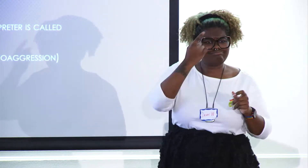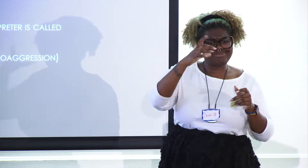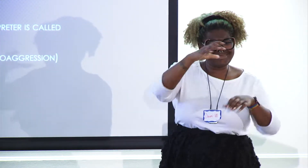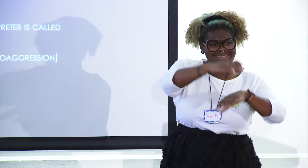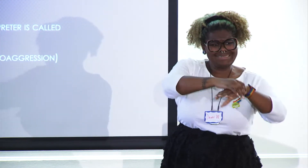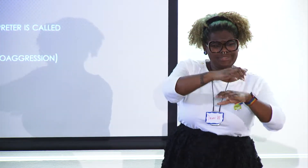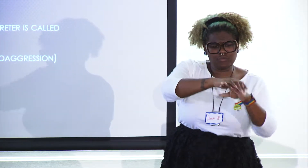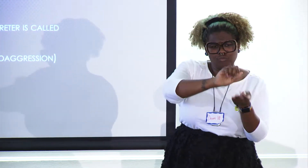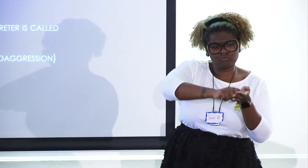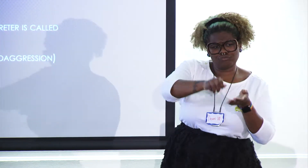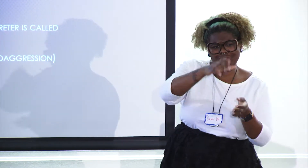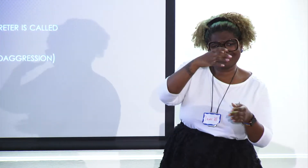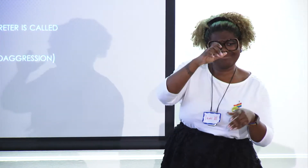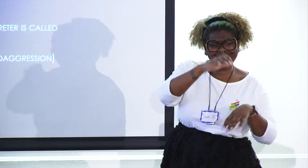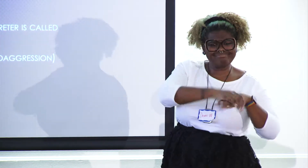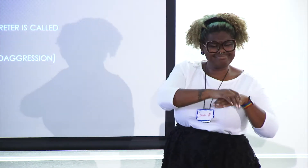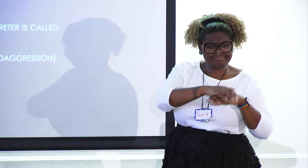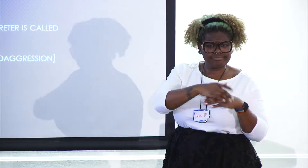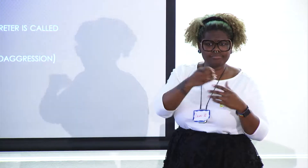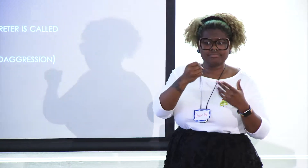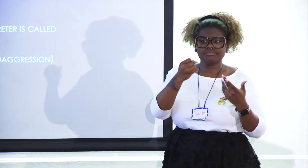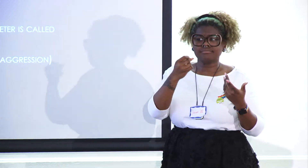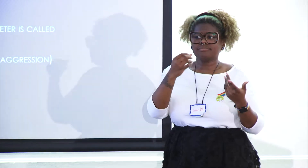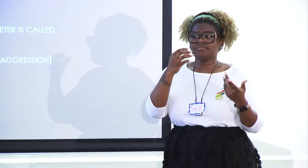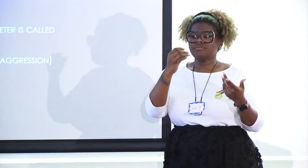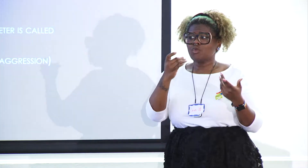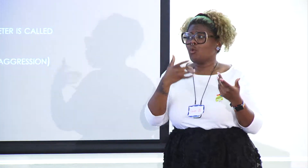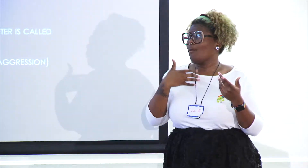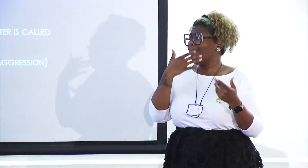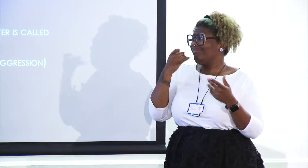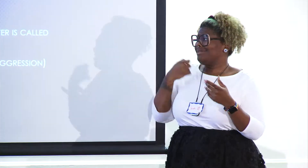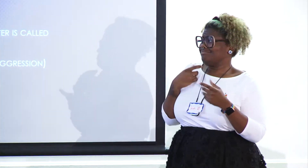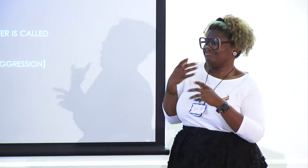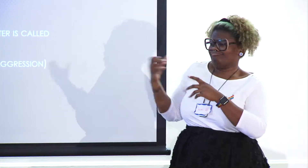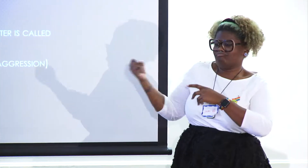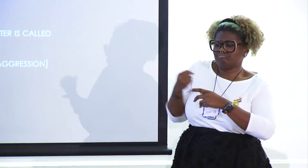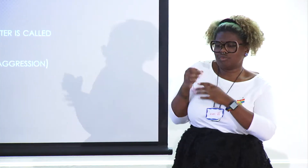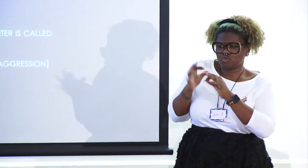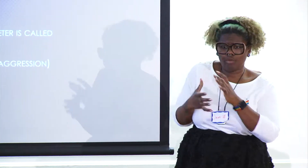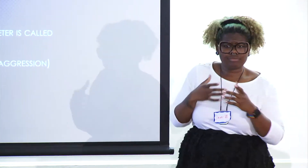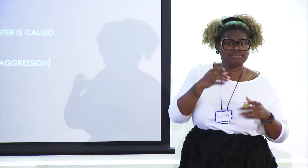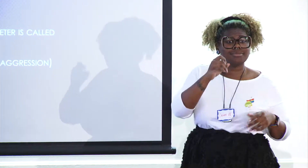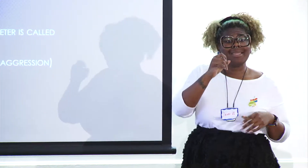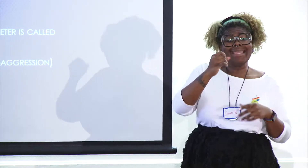They assume that all deaf people understand written English as